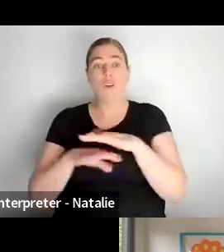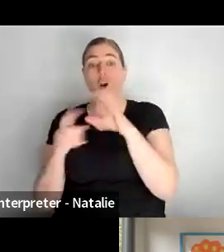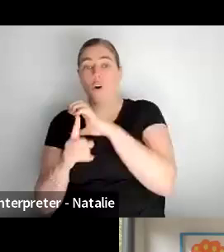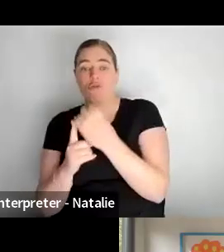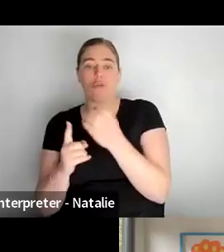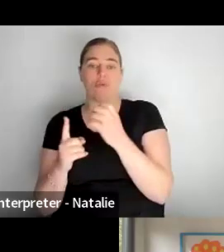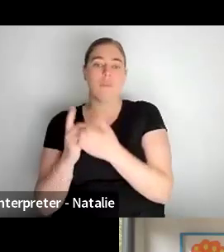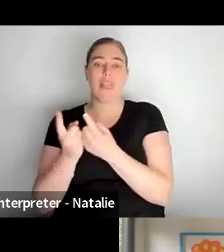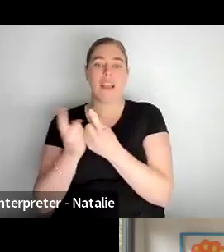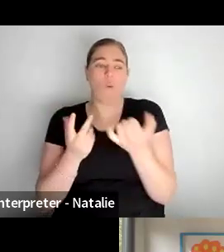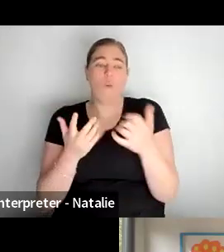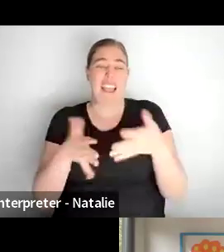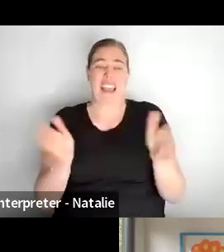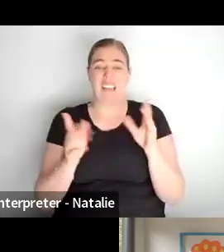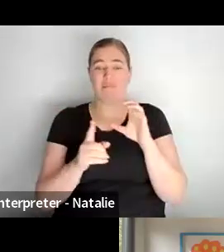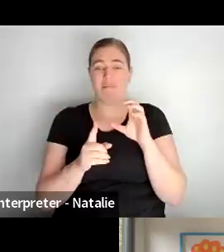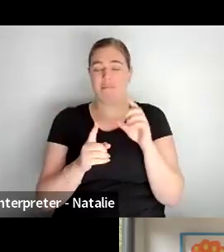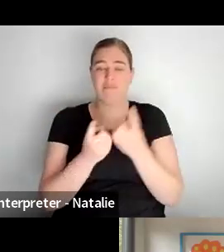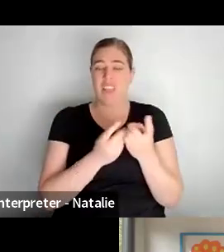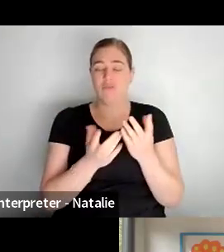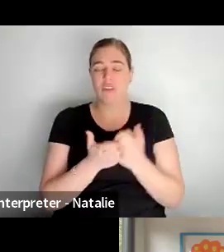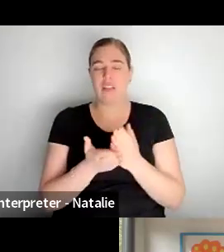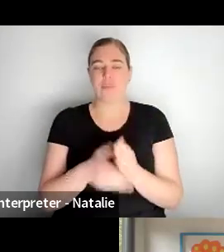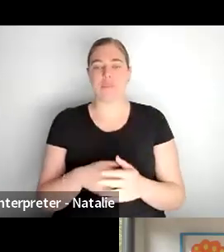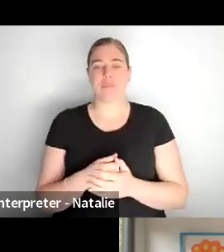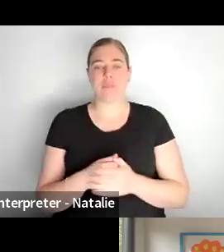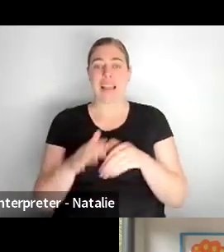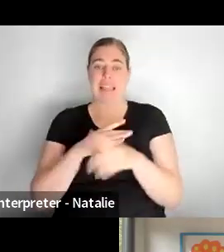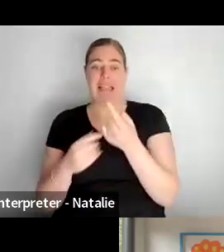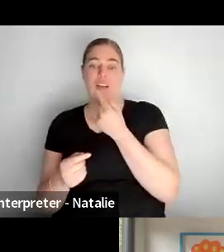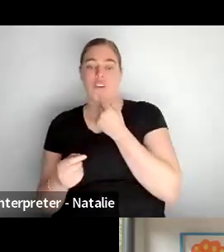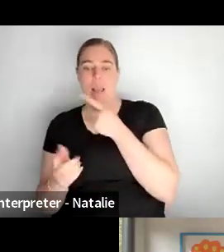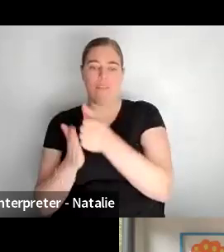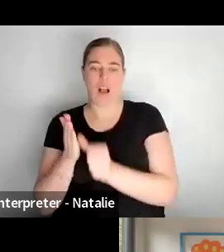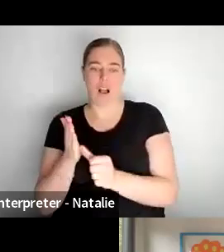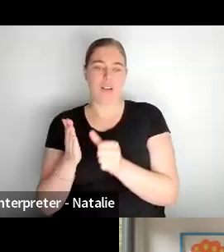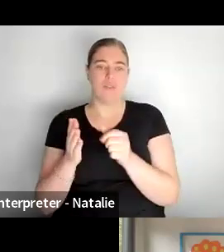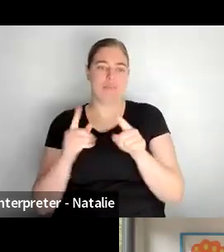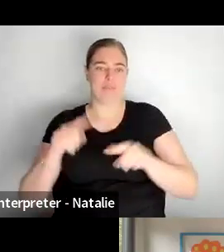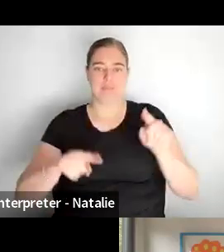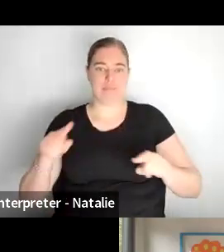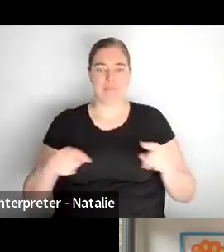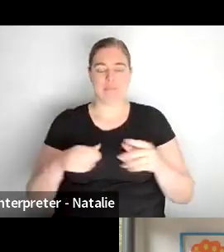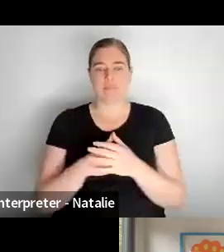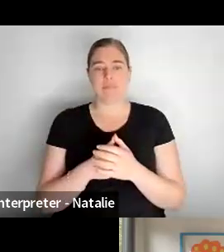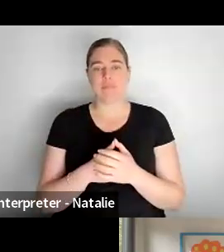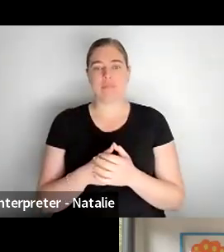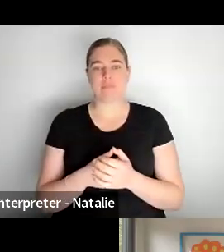within that scene or genre of music or that particular practice.